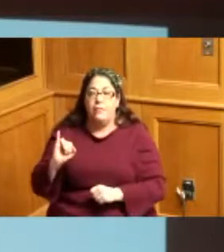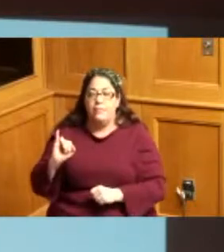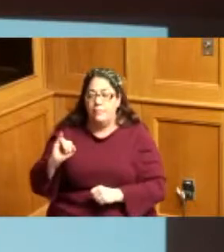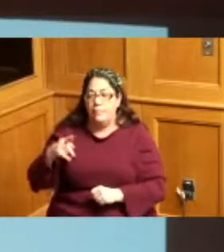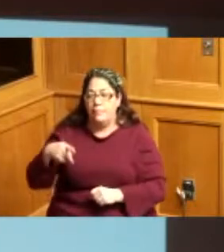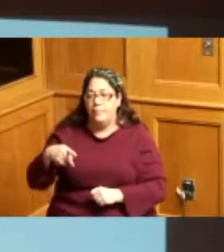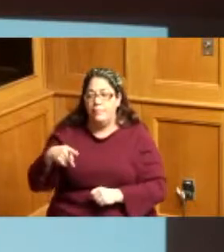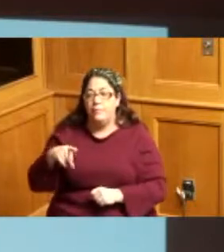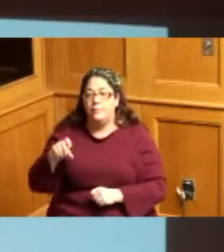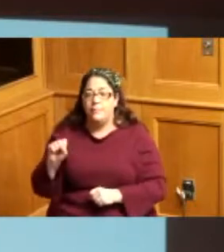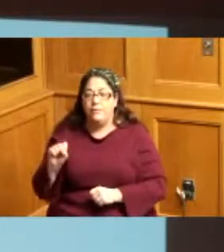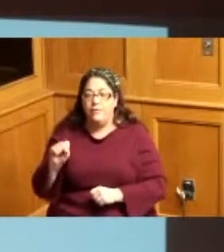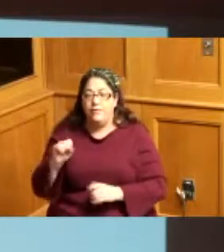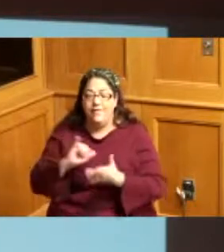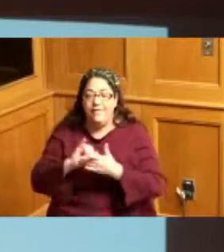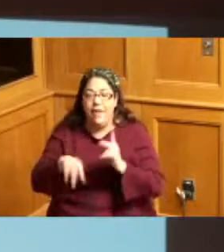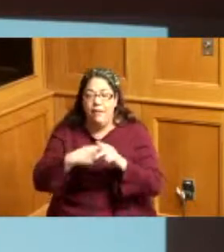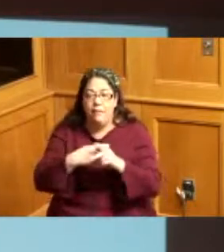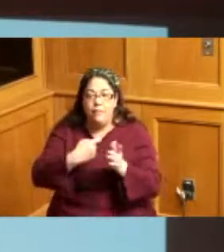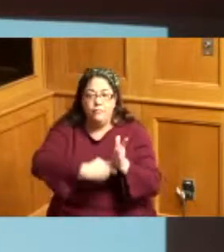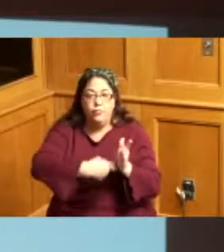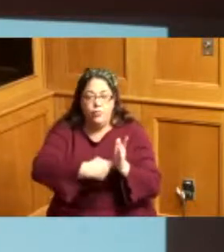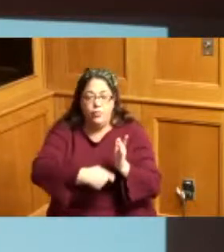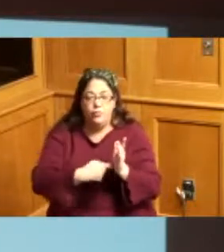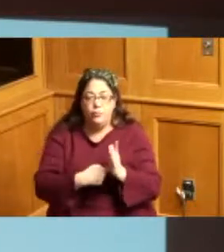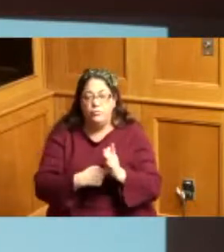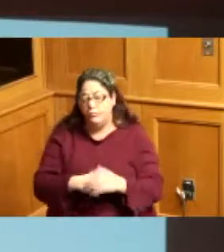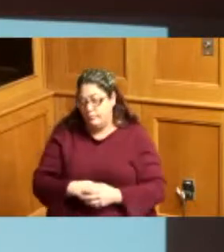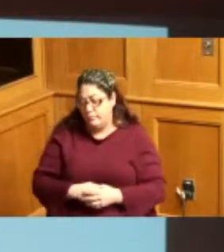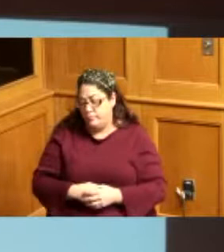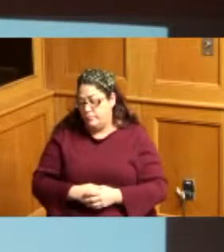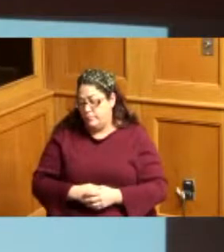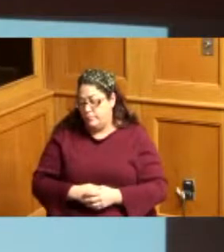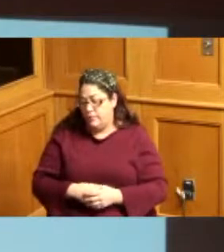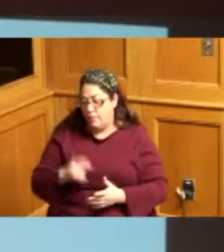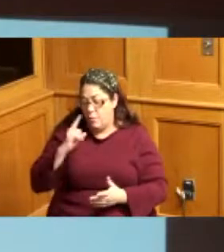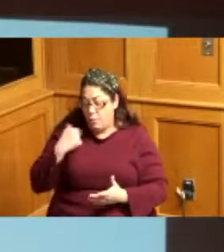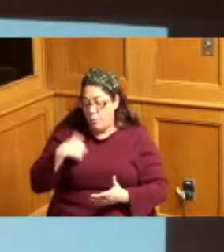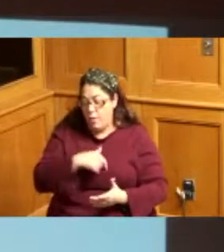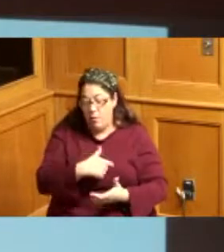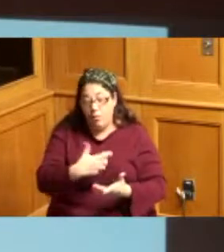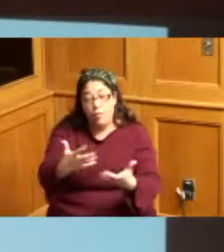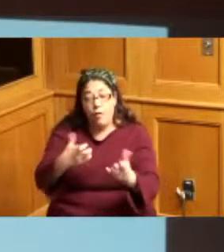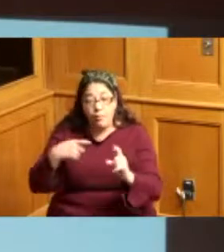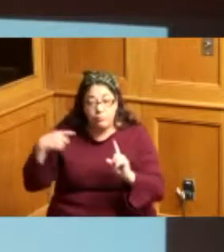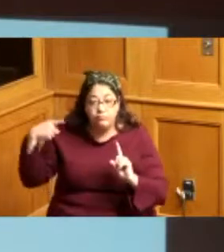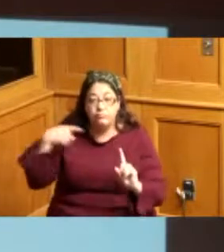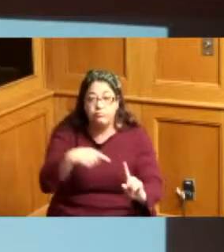basis of part of our charge so that's kind of what we're trying to do and and really again improving